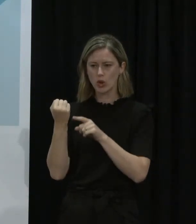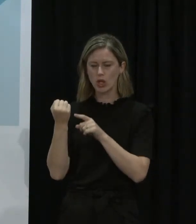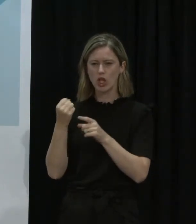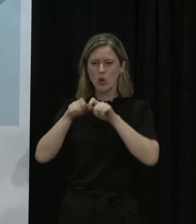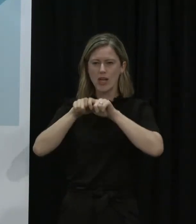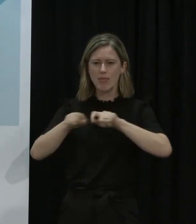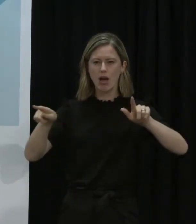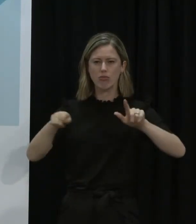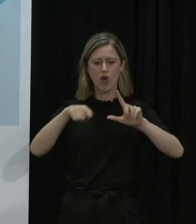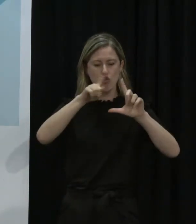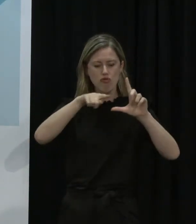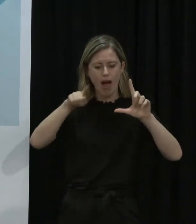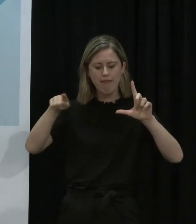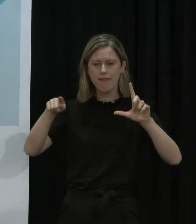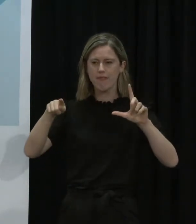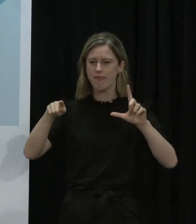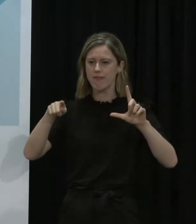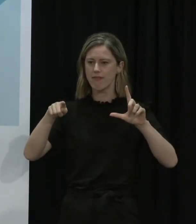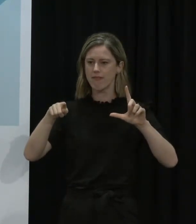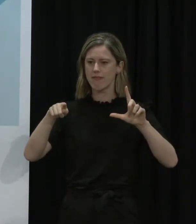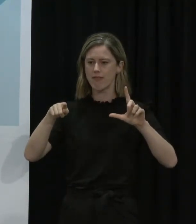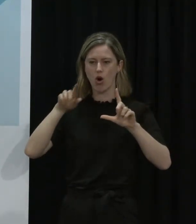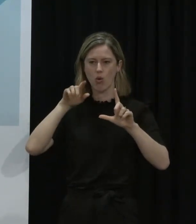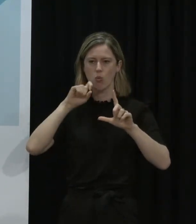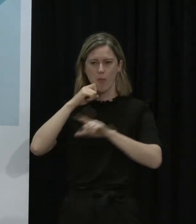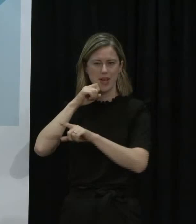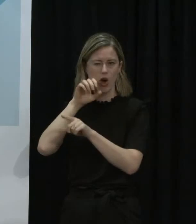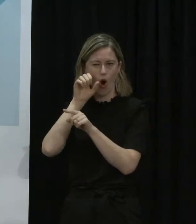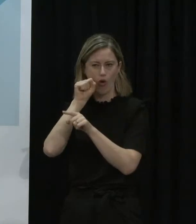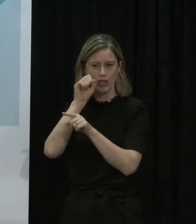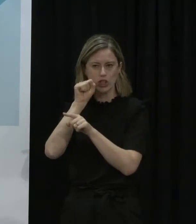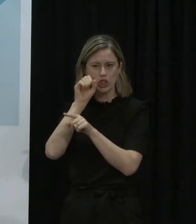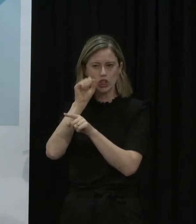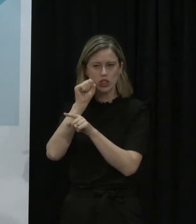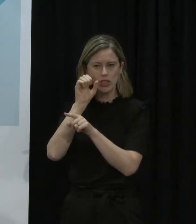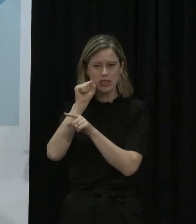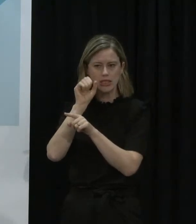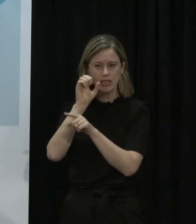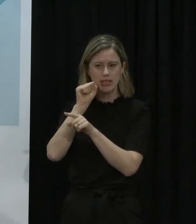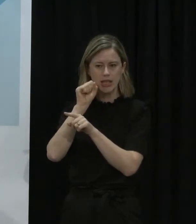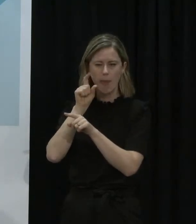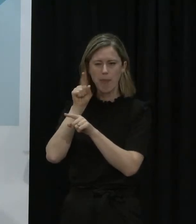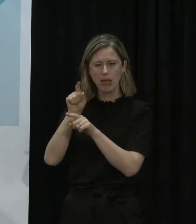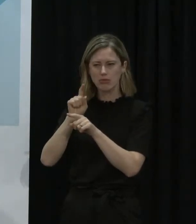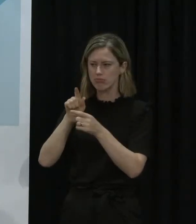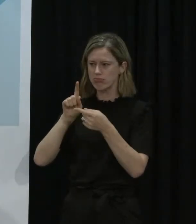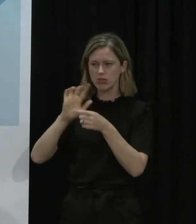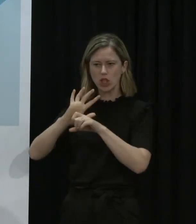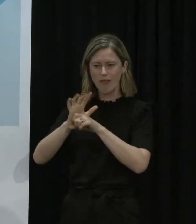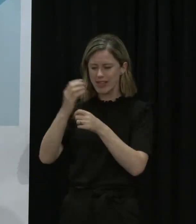or health care system and so o. Also finally, on Waikato, from the graph you have sent